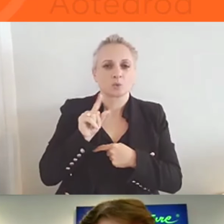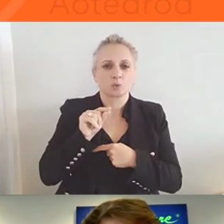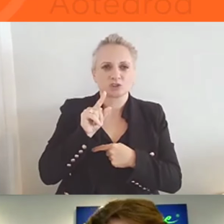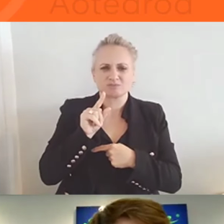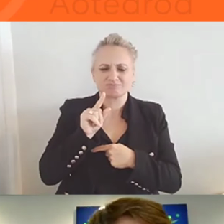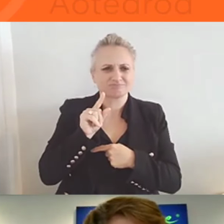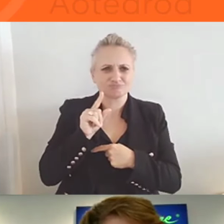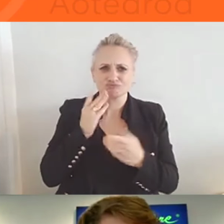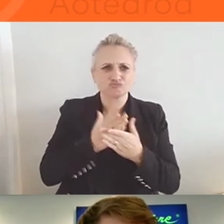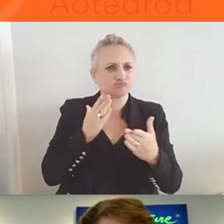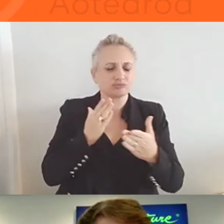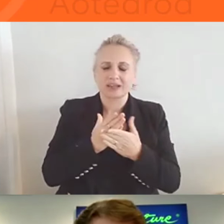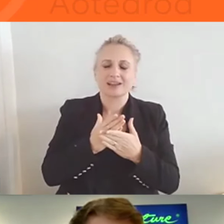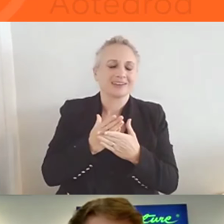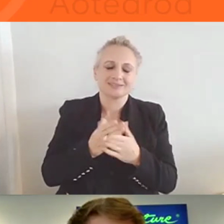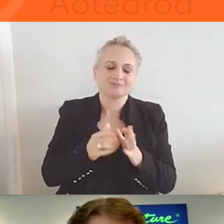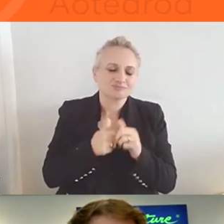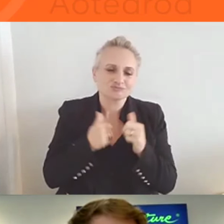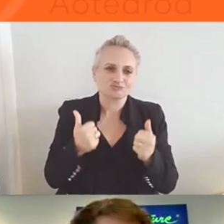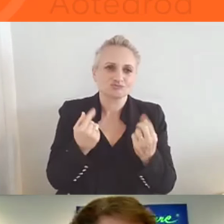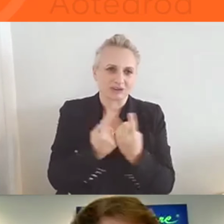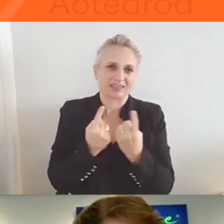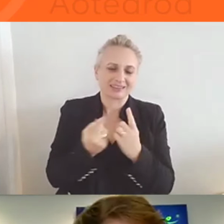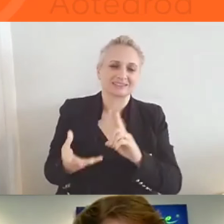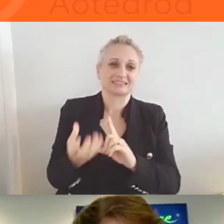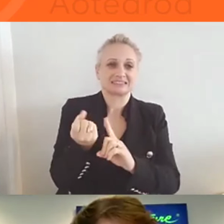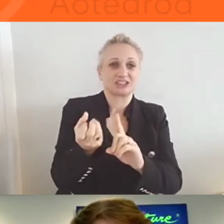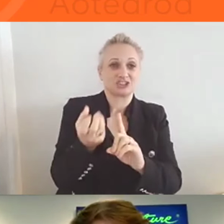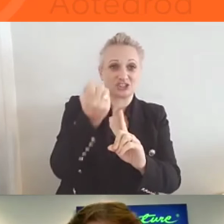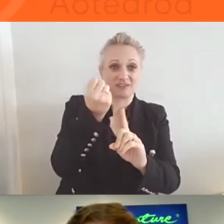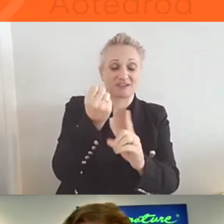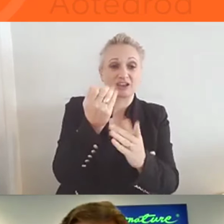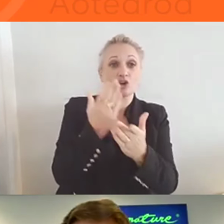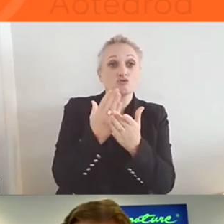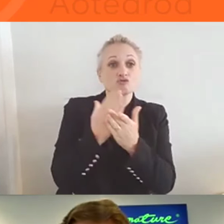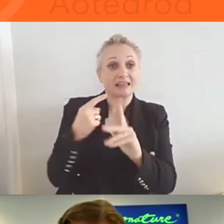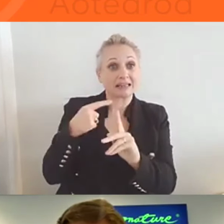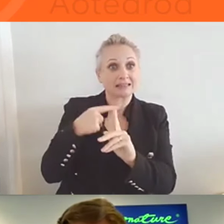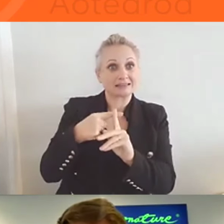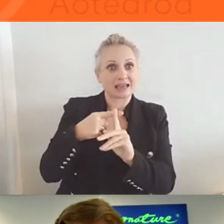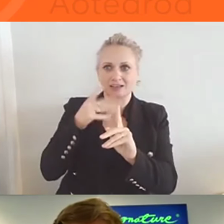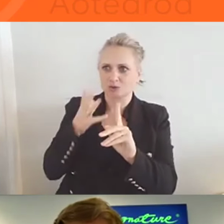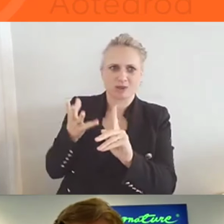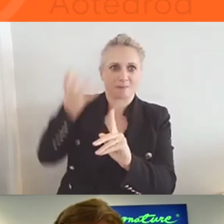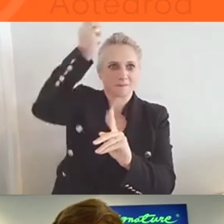Lifemark perspective and we're exceeding the targets of Lifemark